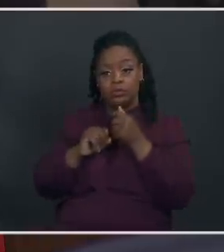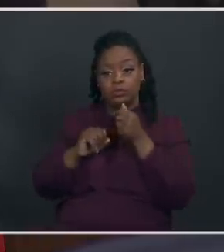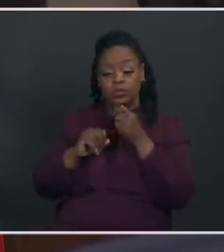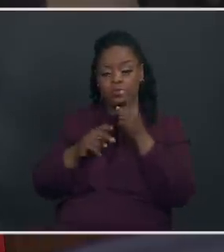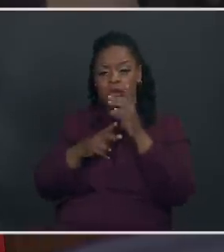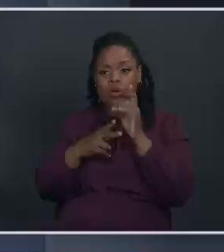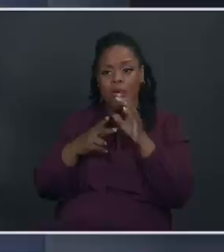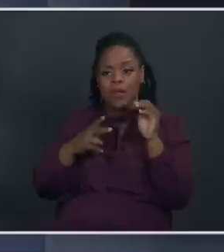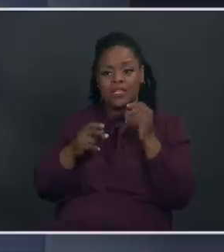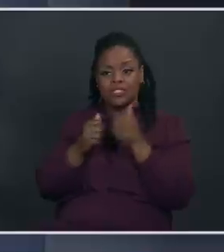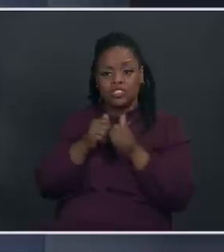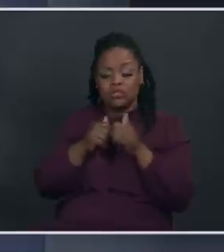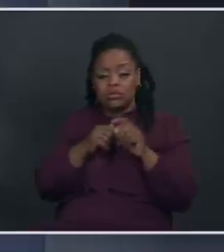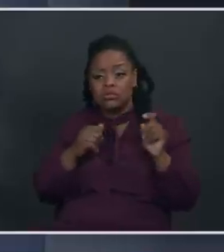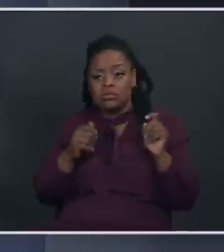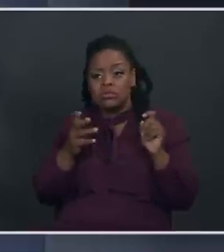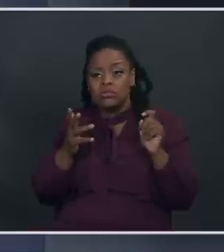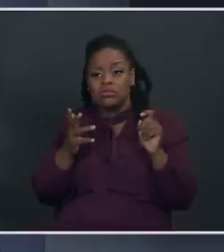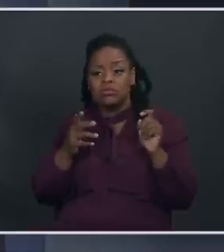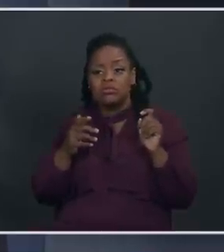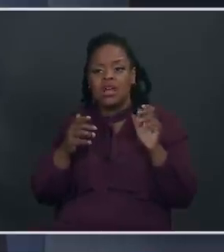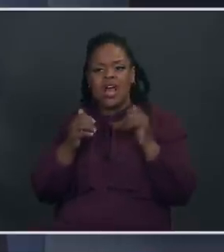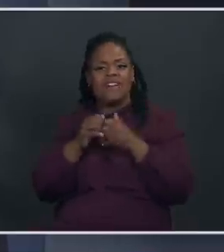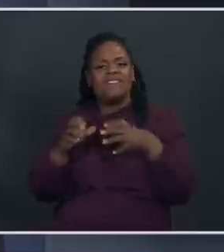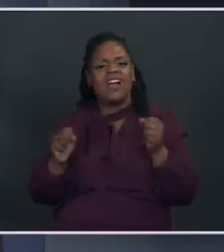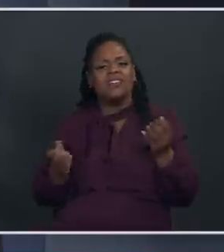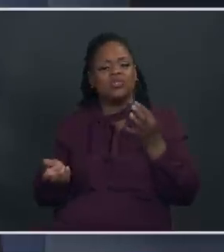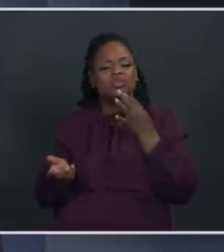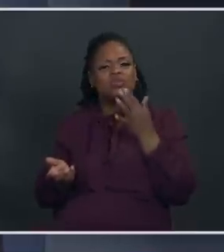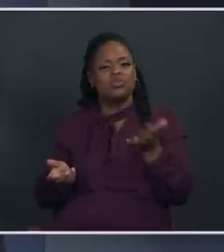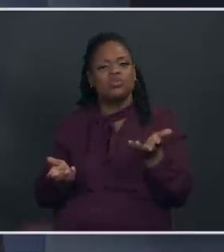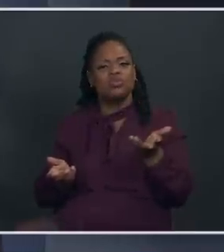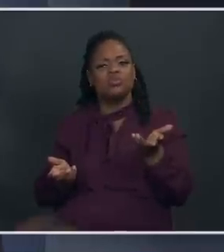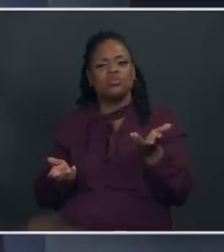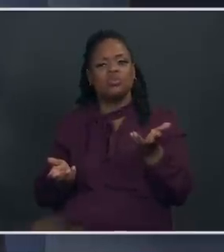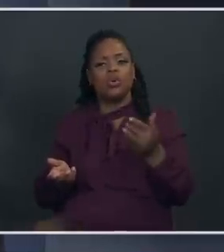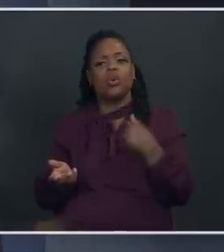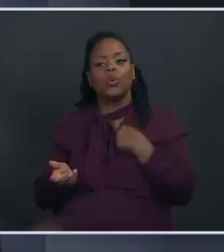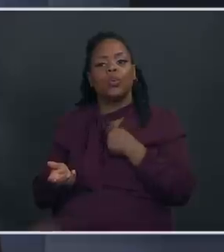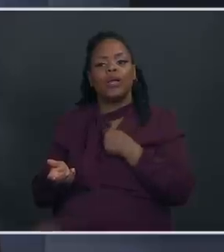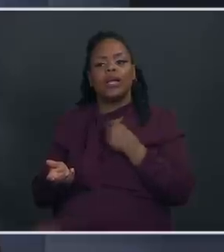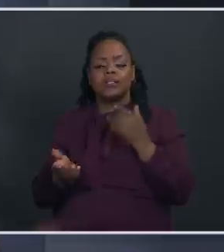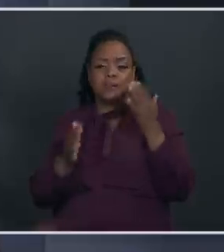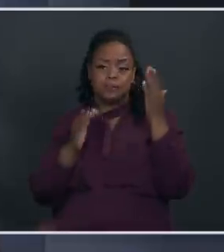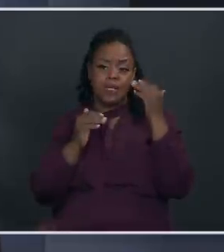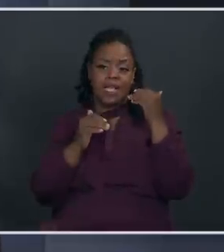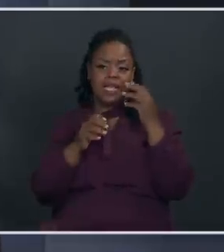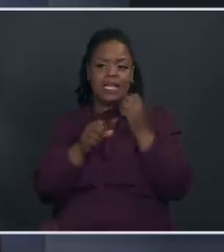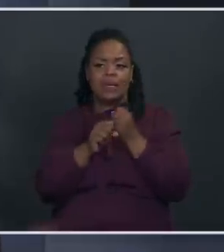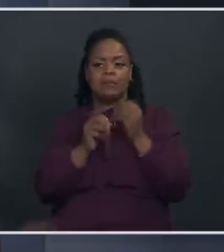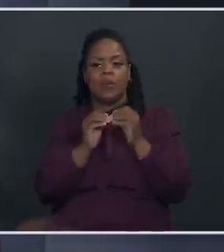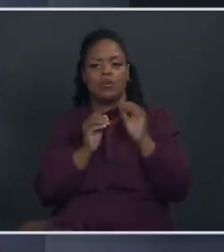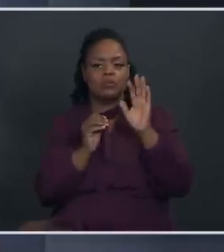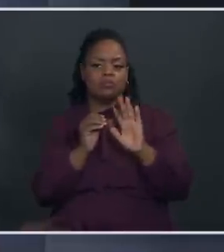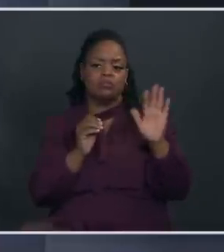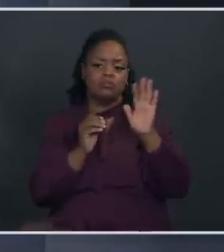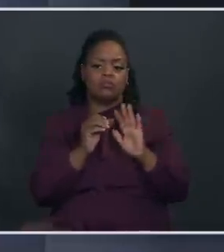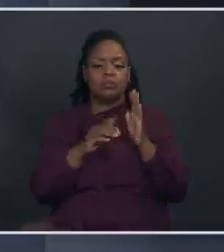Ms. Psaki: Well, we expect to get the doses by mid to late summer. The majority of doses by mid to late summer,